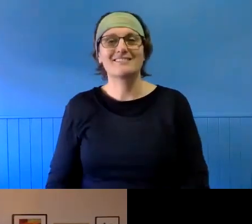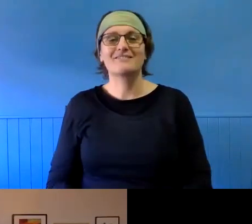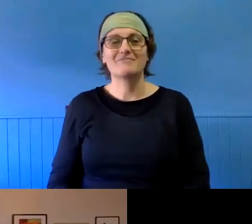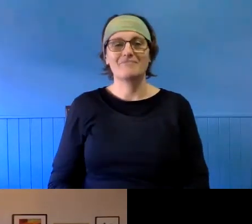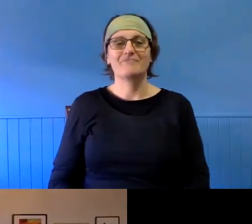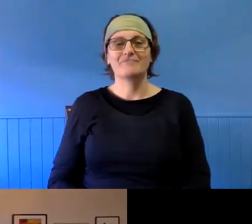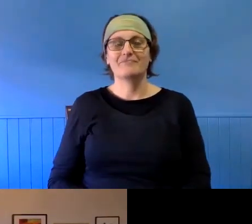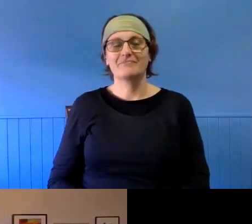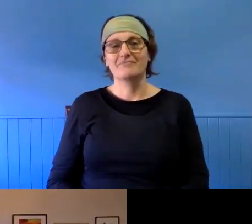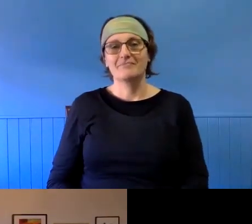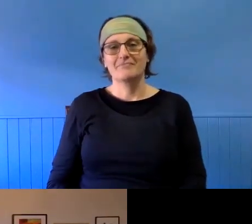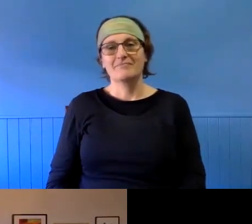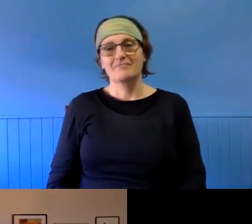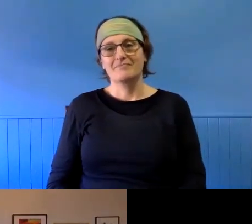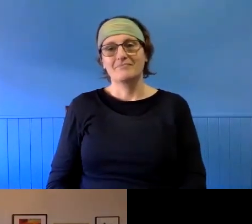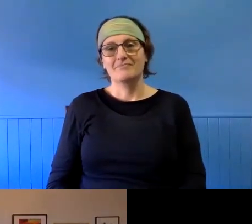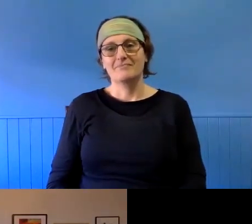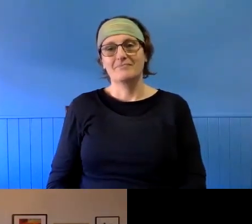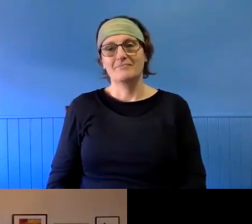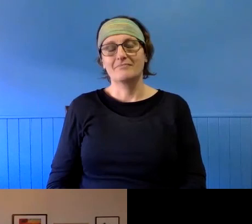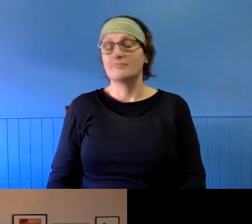Just wanted to know whether teaching in the digital space has taught you